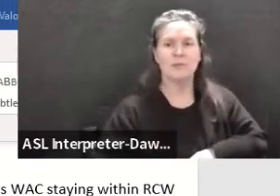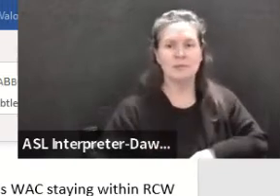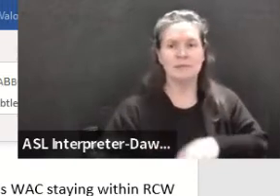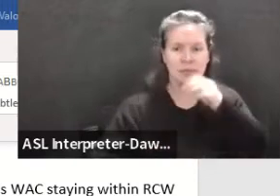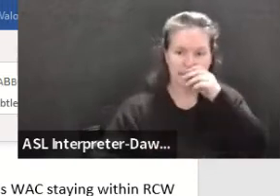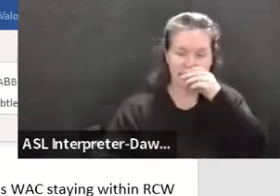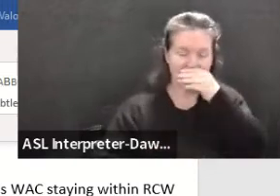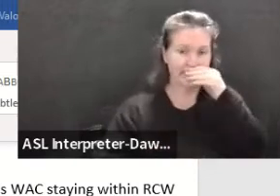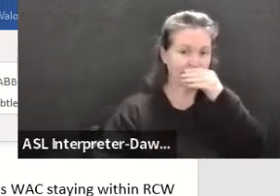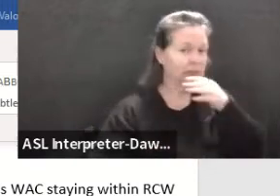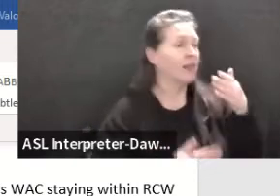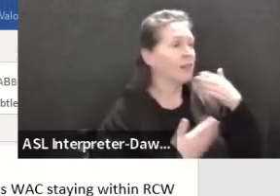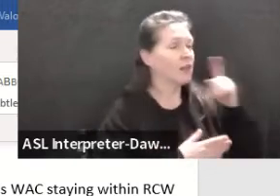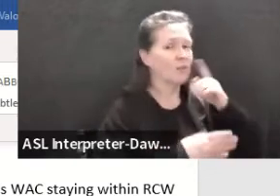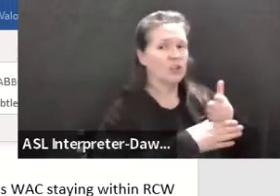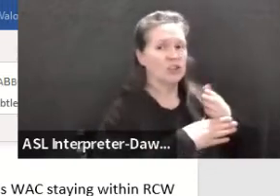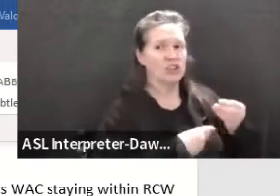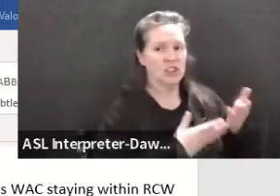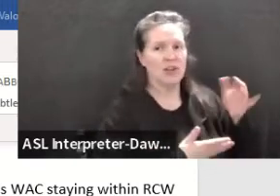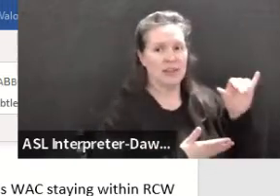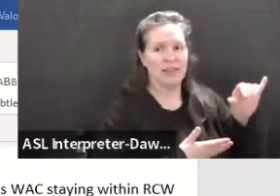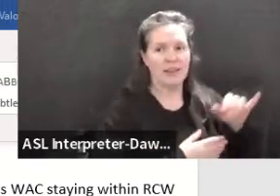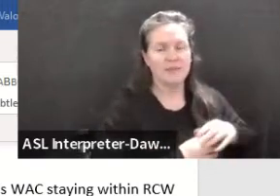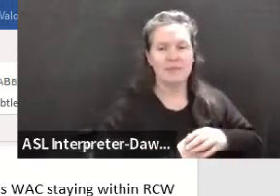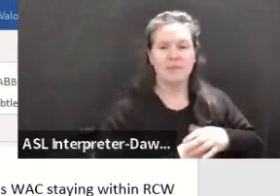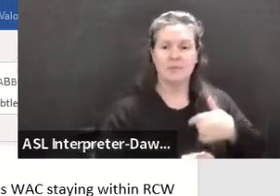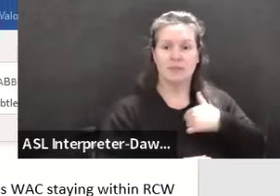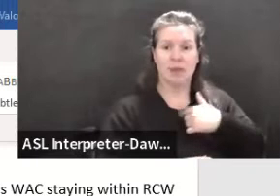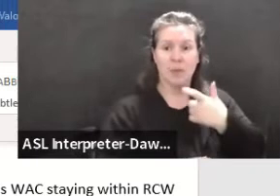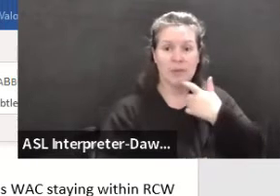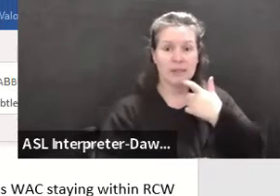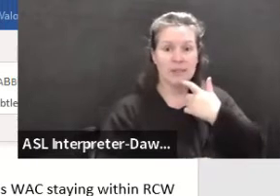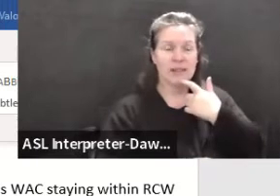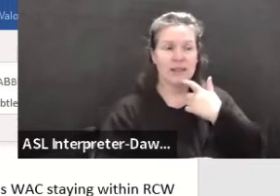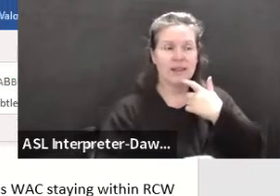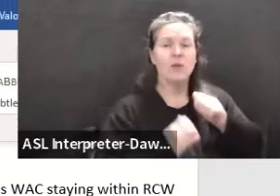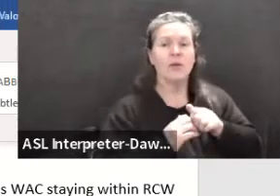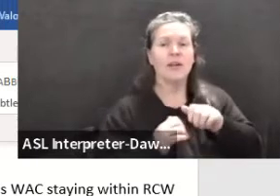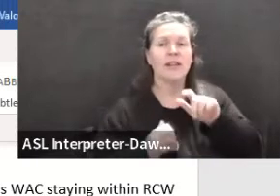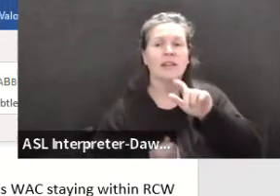[Ashley] Thank you for sharing. And I would say before, and Don, that's something else